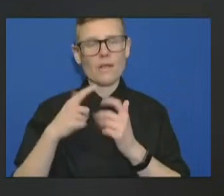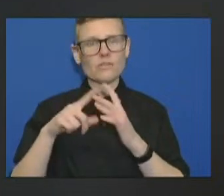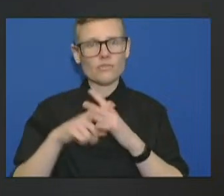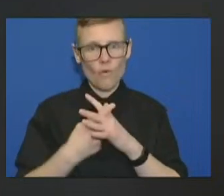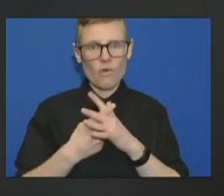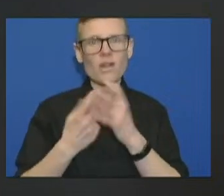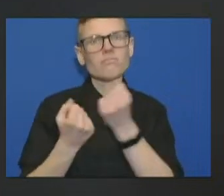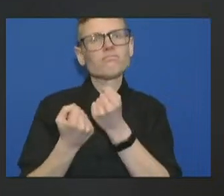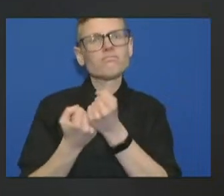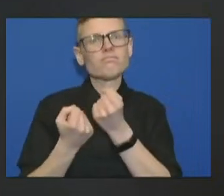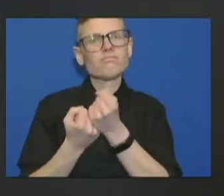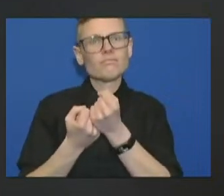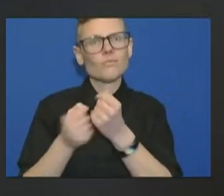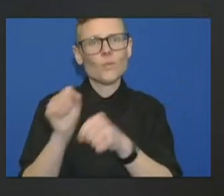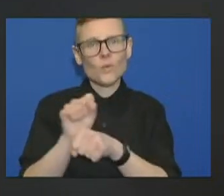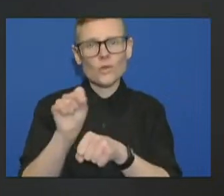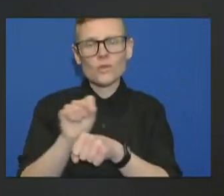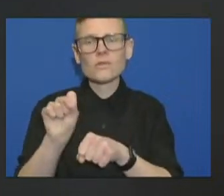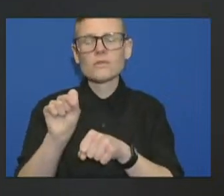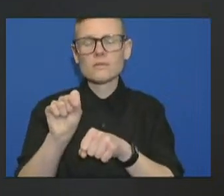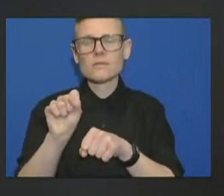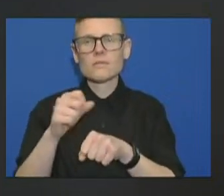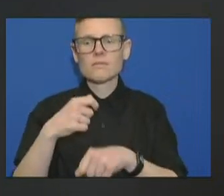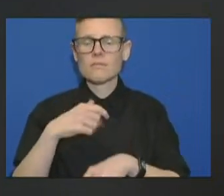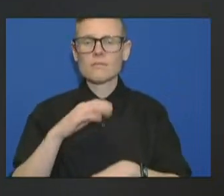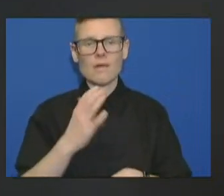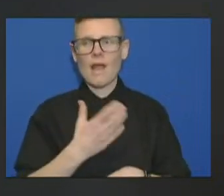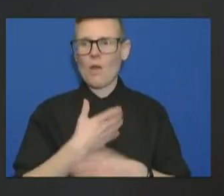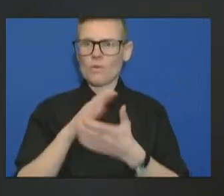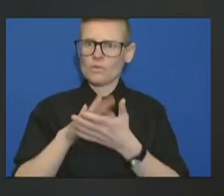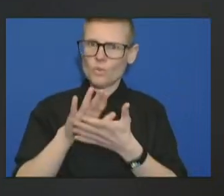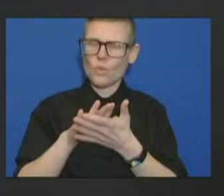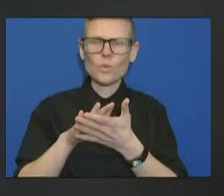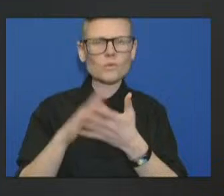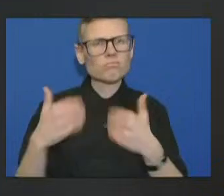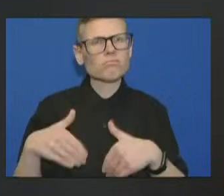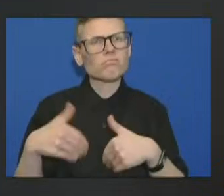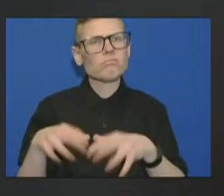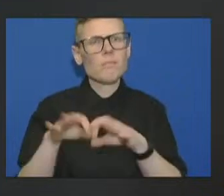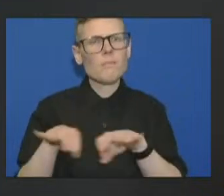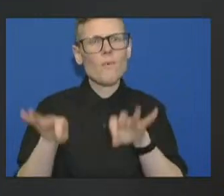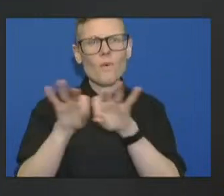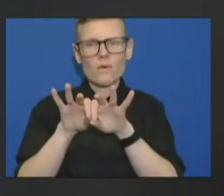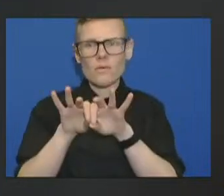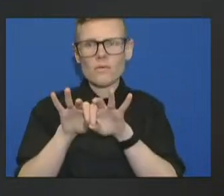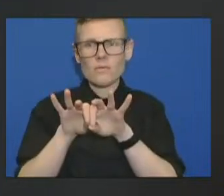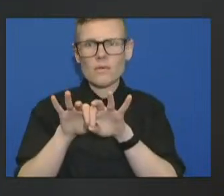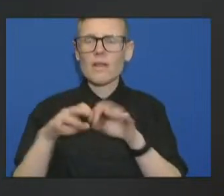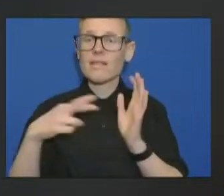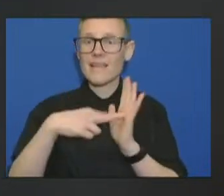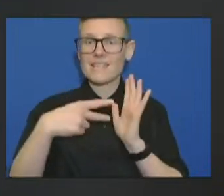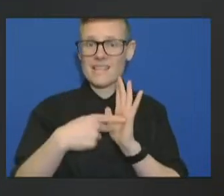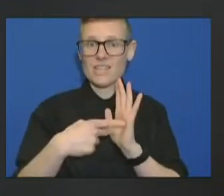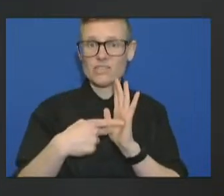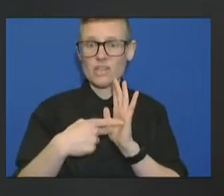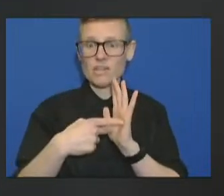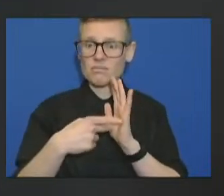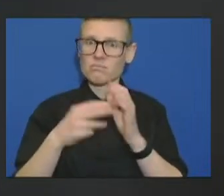language. And that was how I started the advocacy work. And